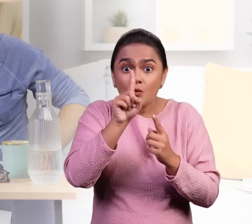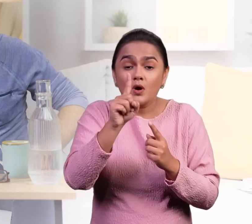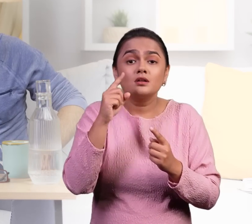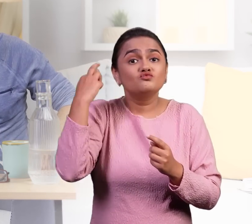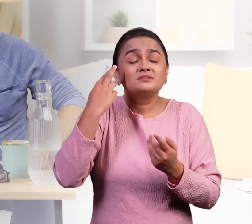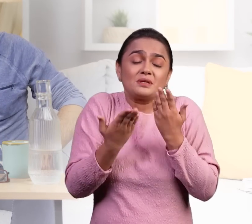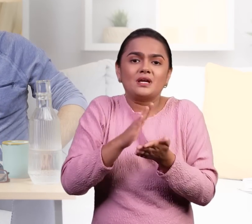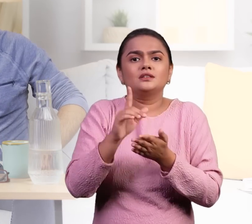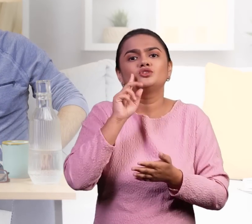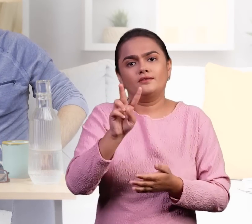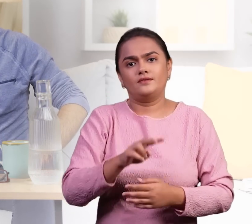One of the reason is HIV.